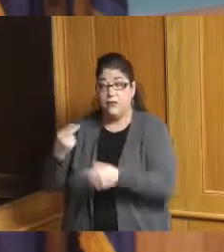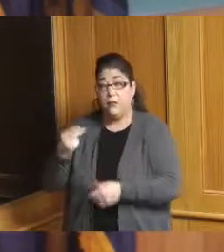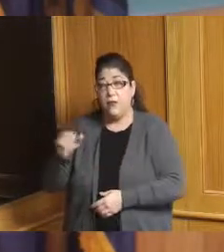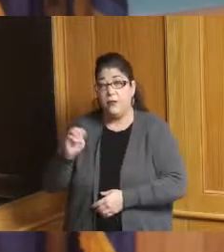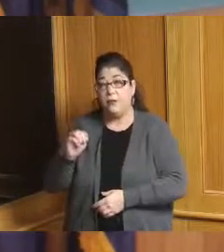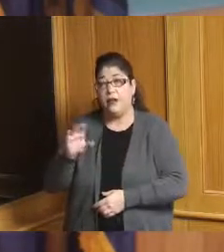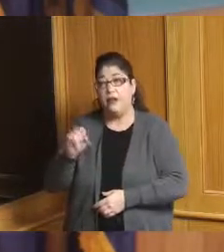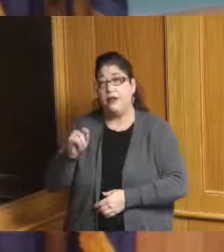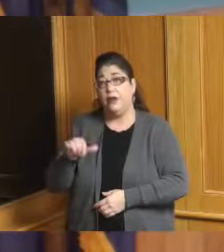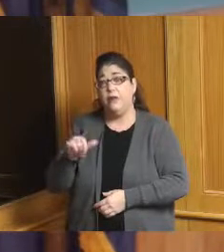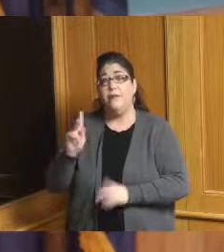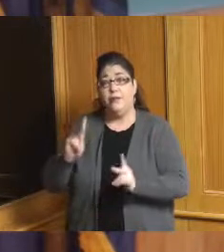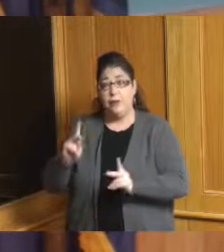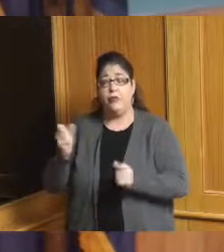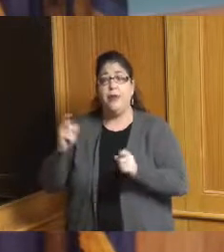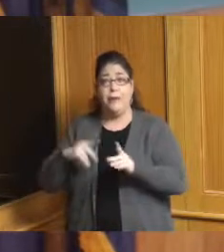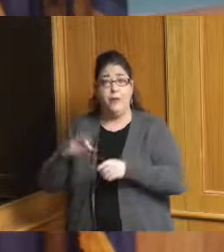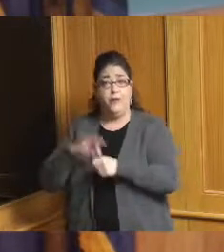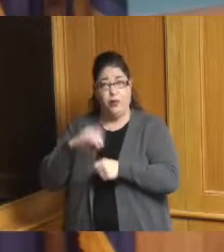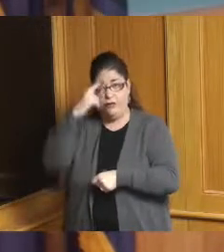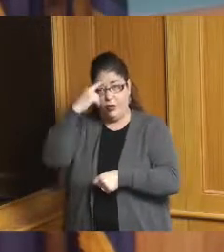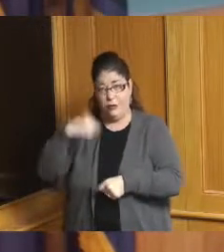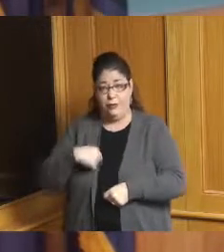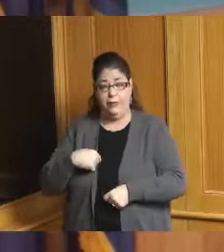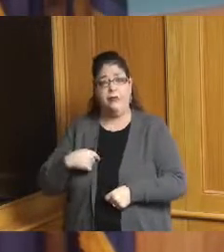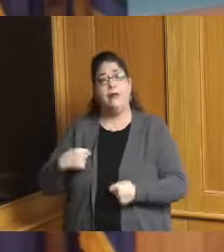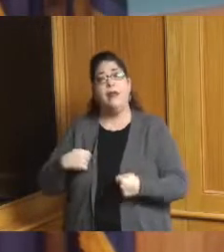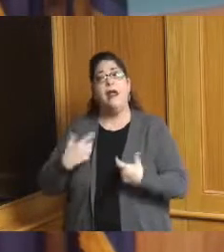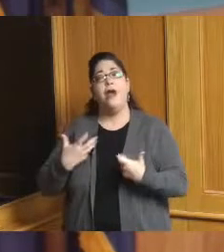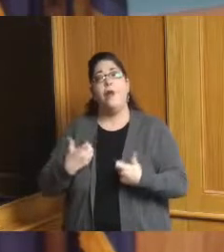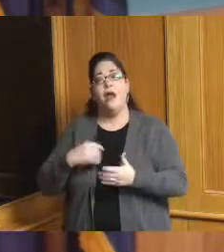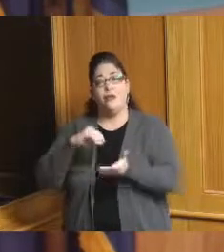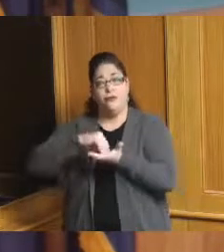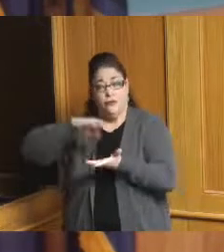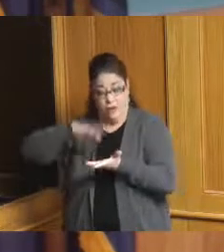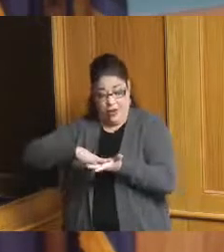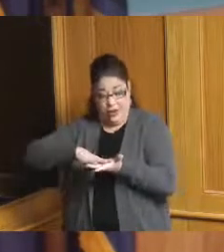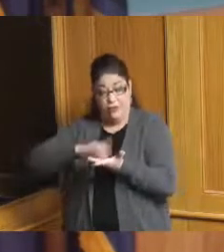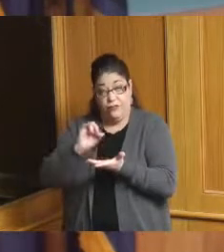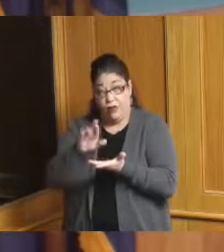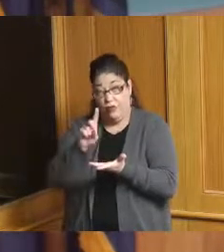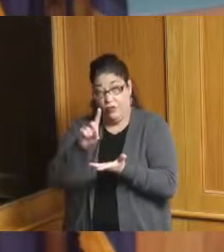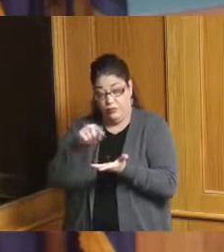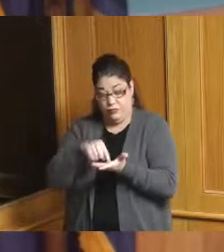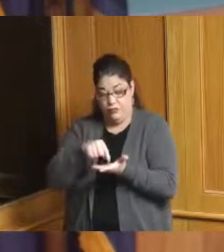and a lot of people voted for me and I want to make sure in the record that three Commissioners